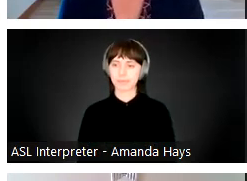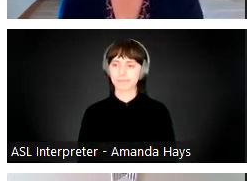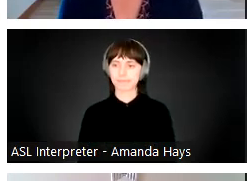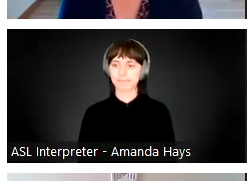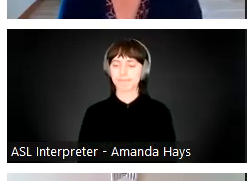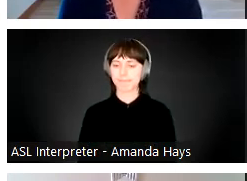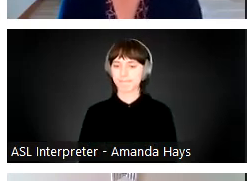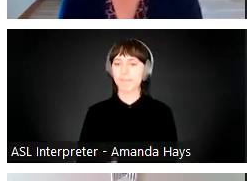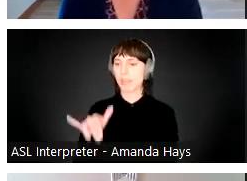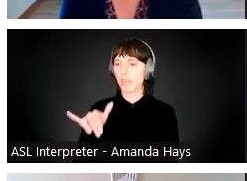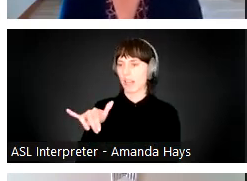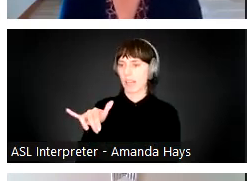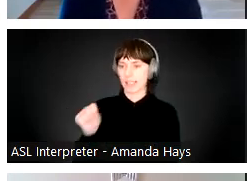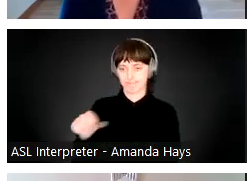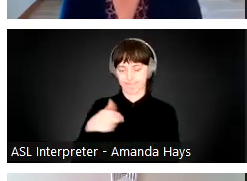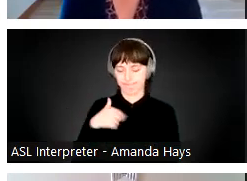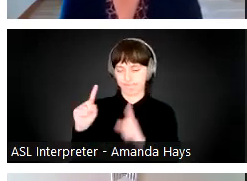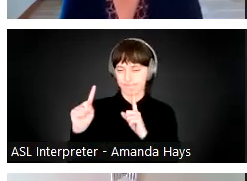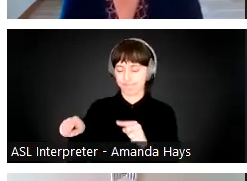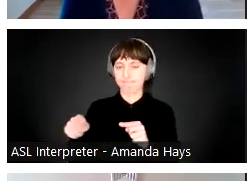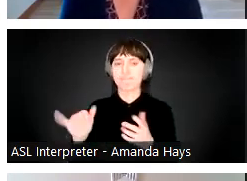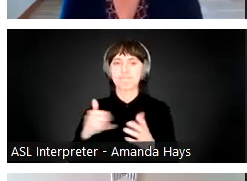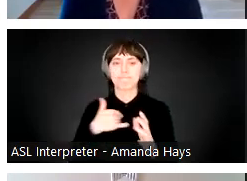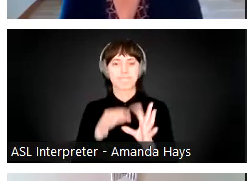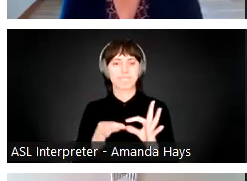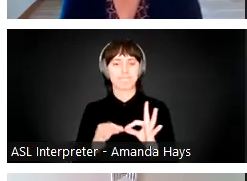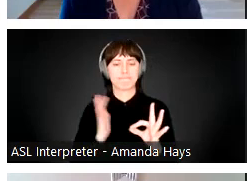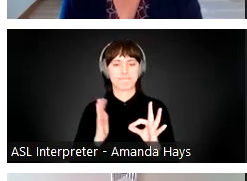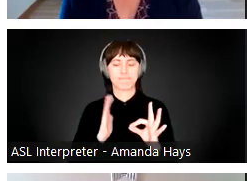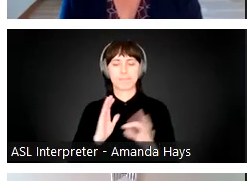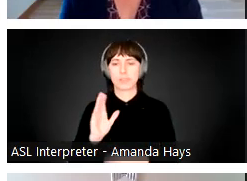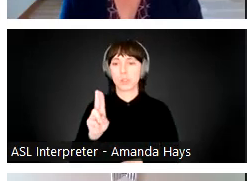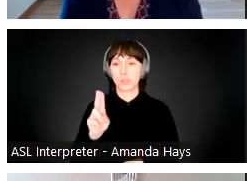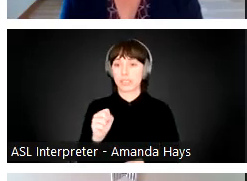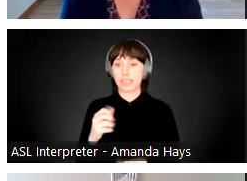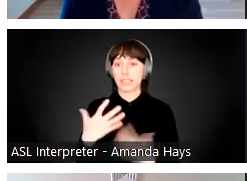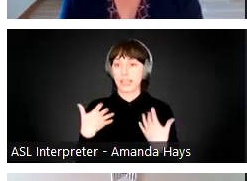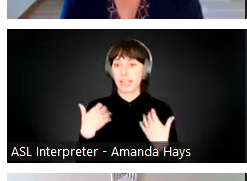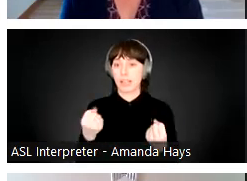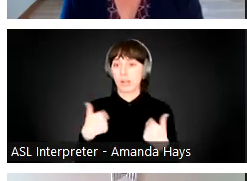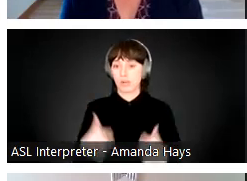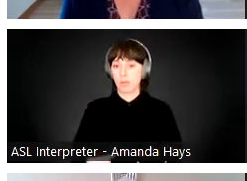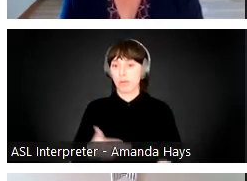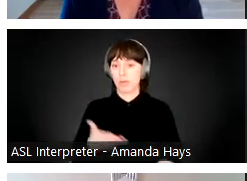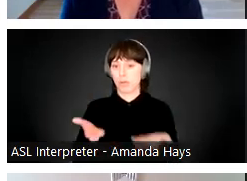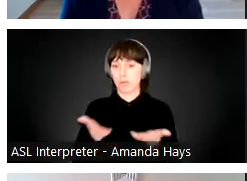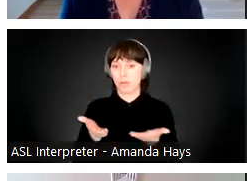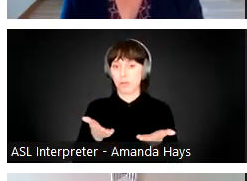United States Health and Human Services